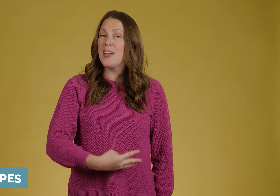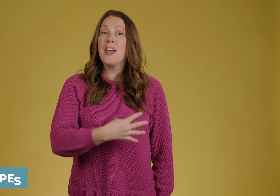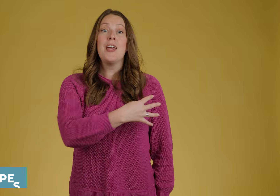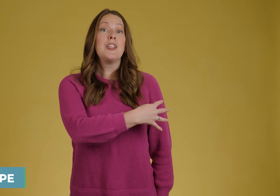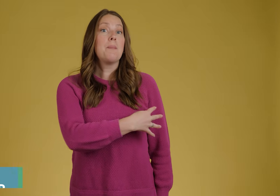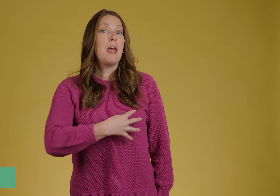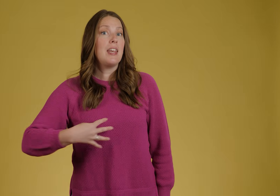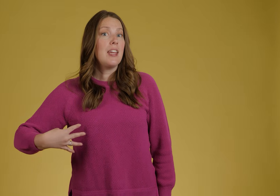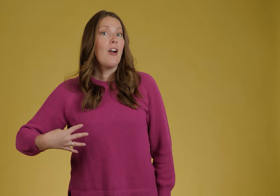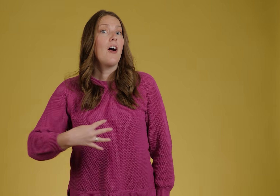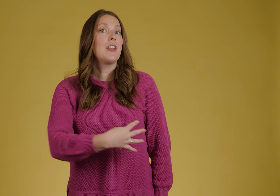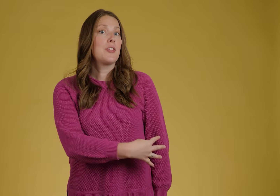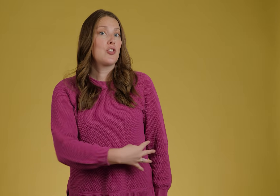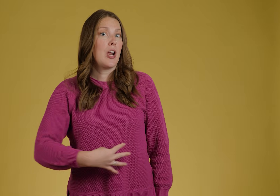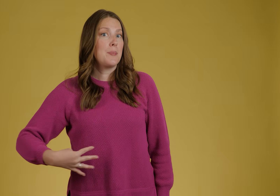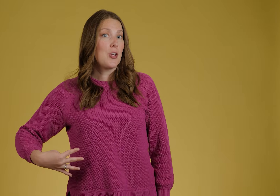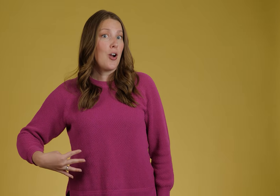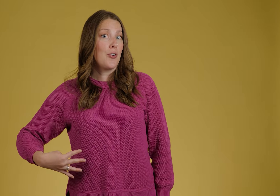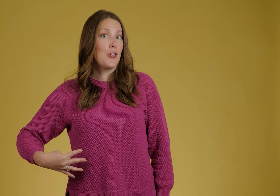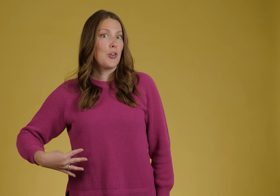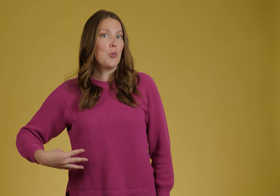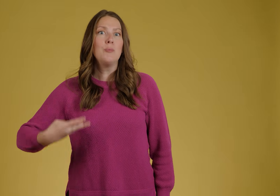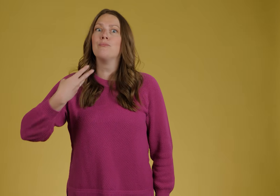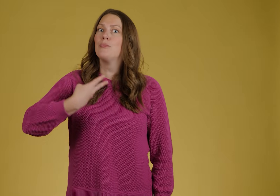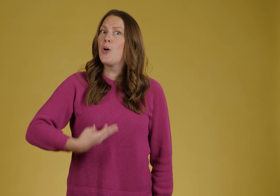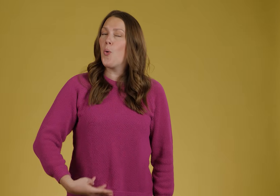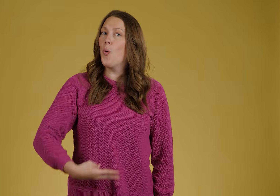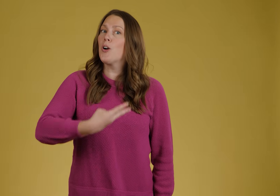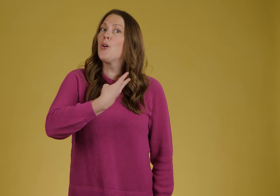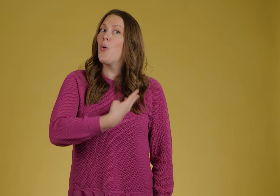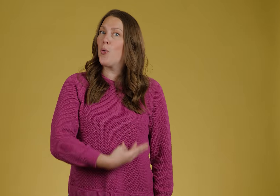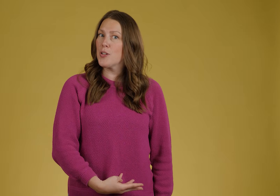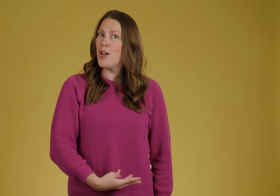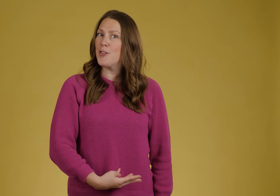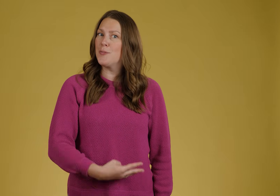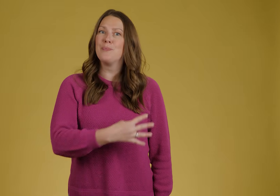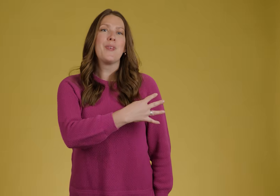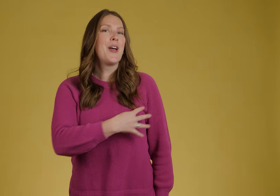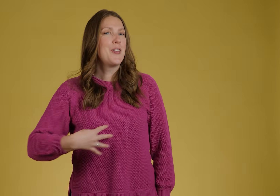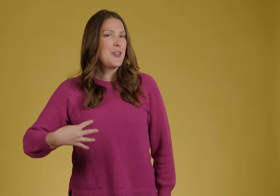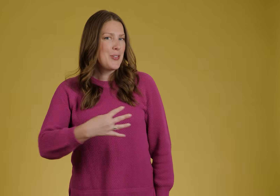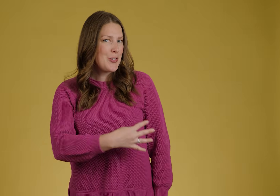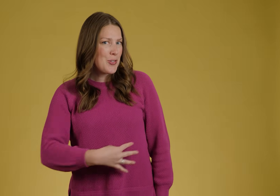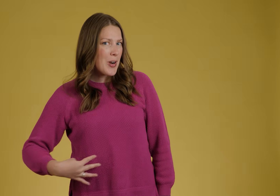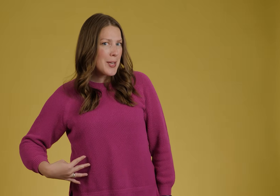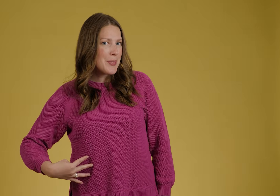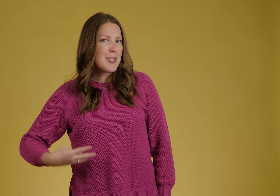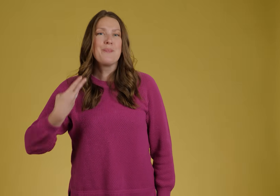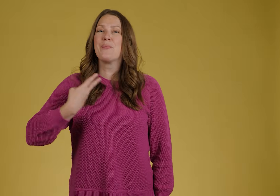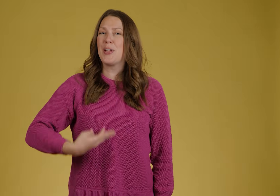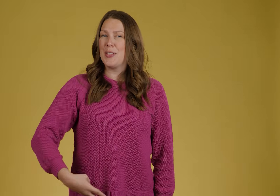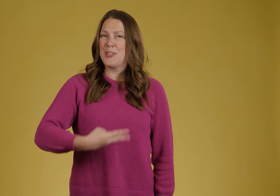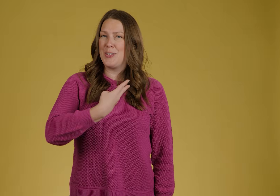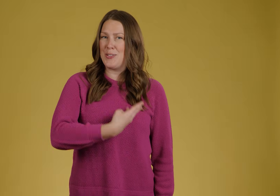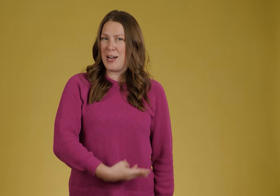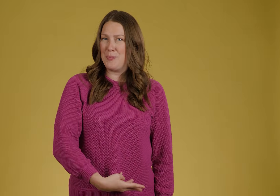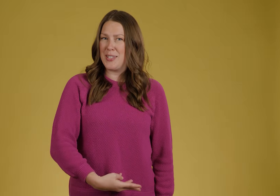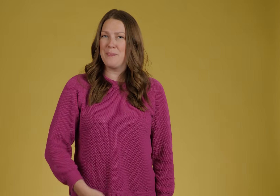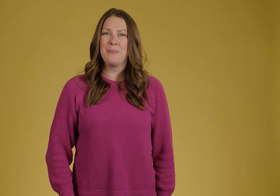Depending on if the stripes are vertical or horizontal. Stripes.